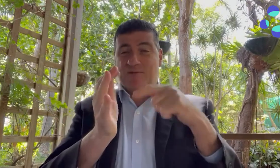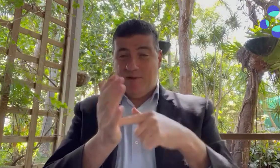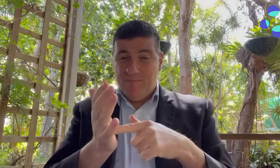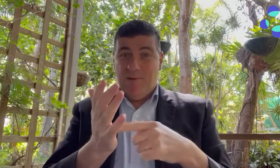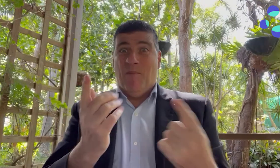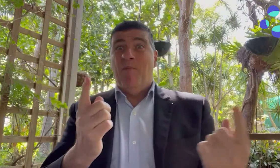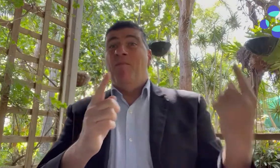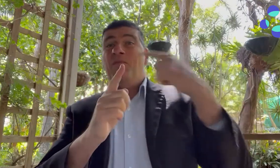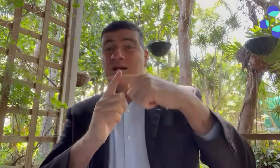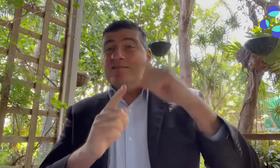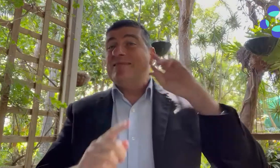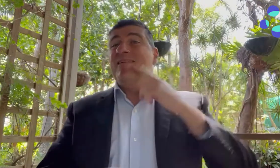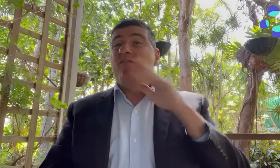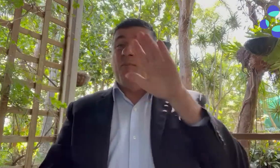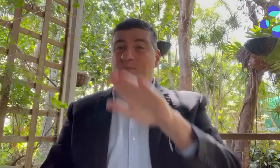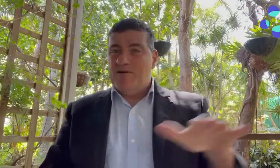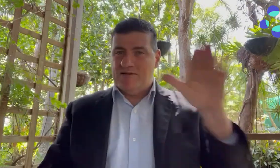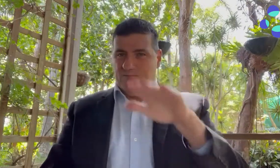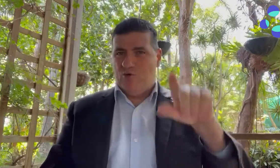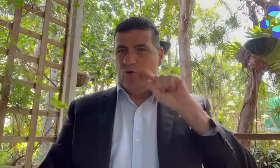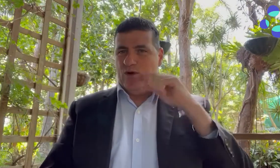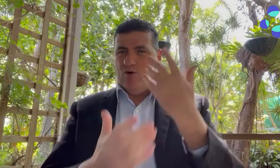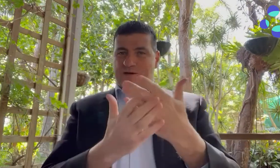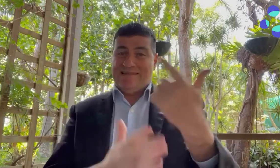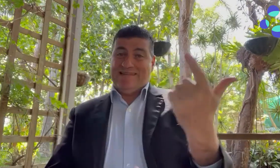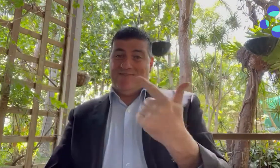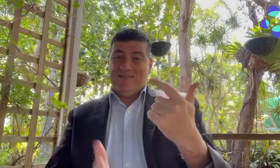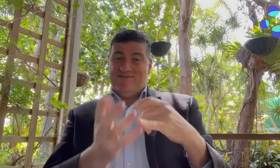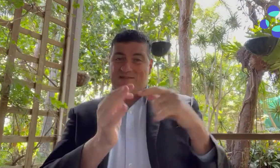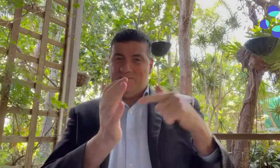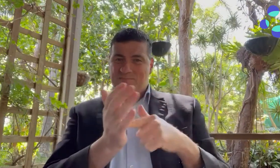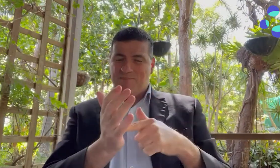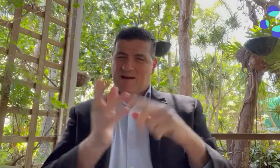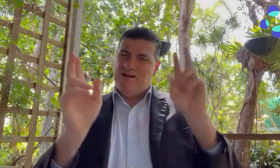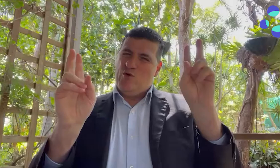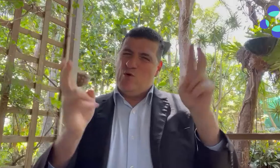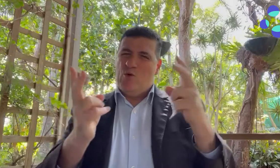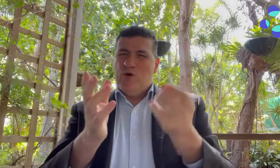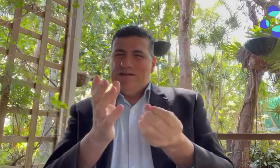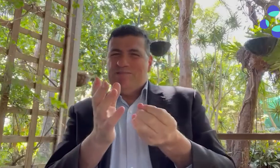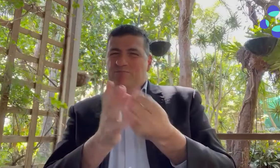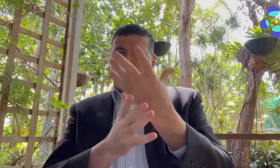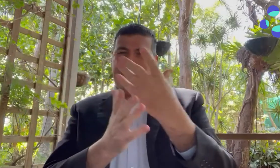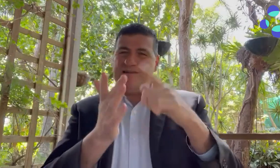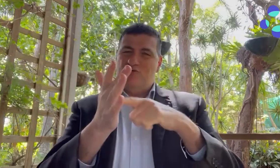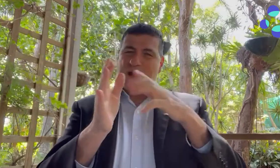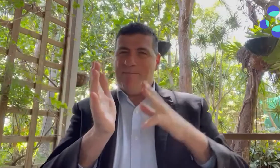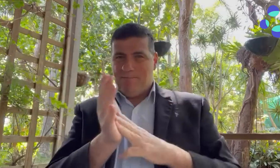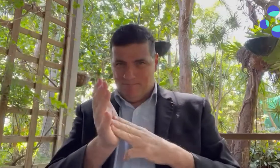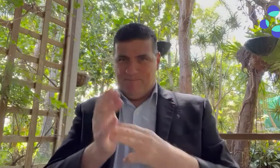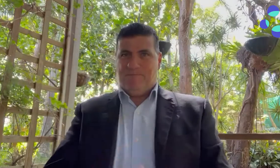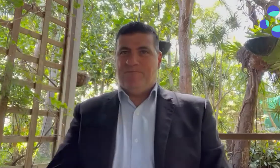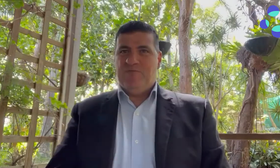Also on the 17th of September, there is a Deaf Basketball competition called the Spring Jam.